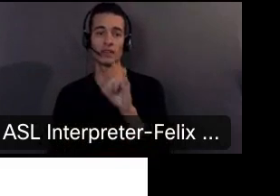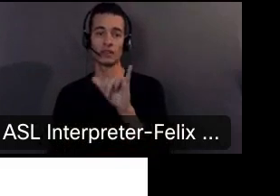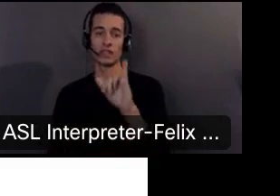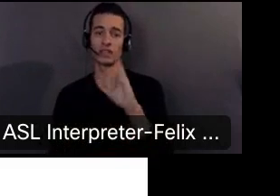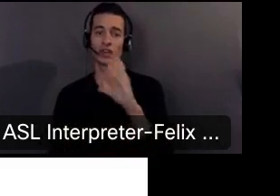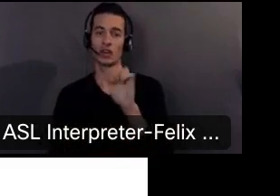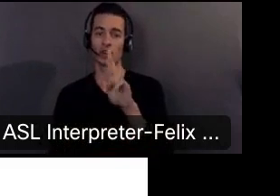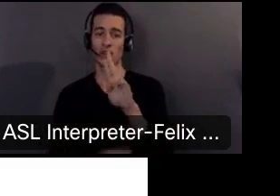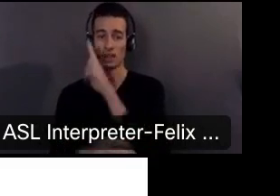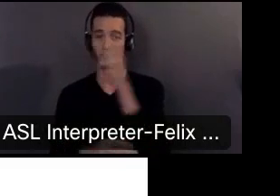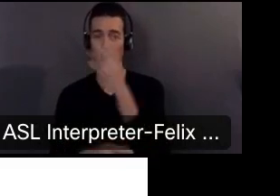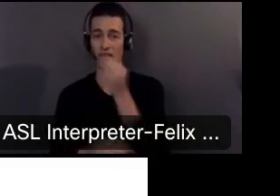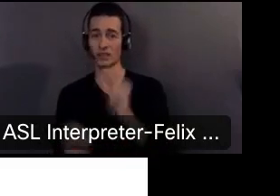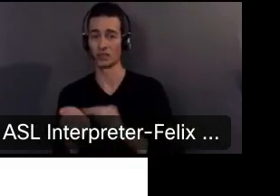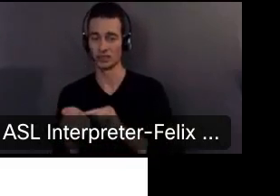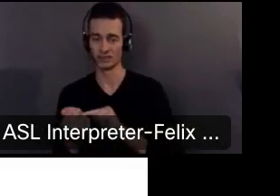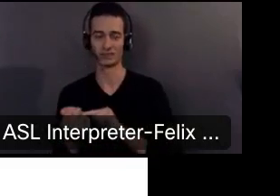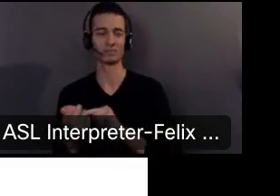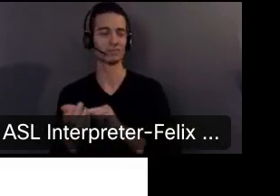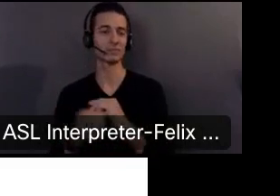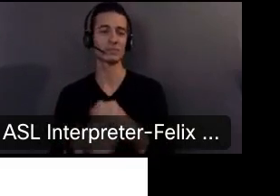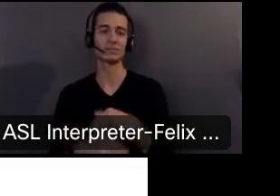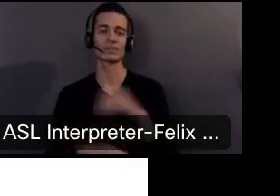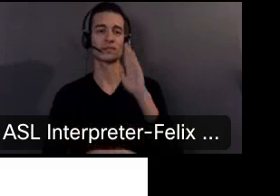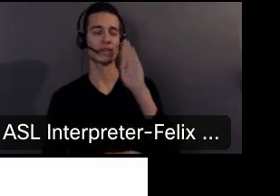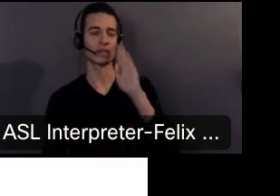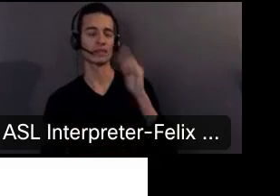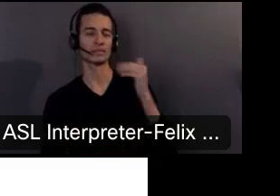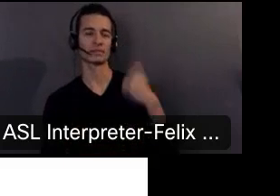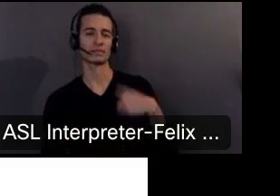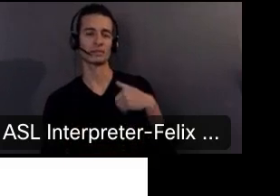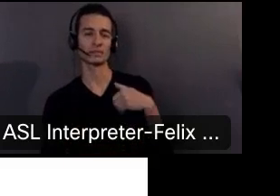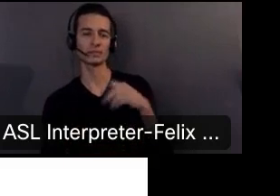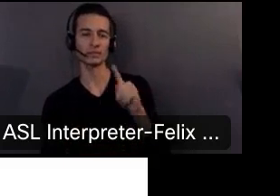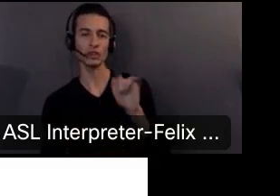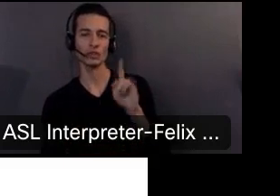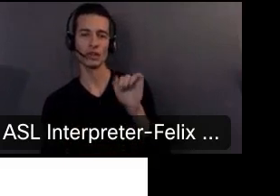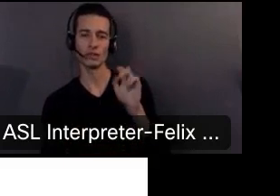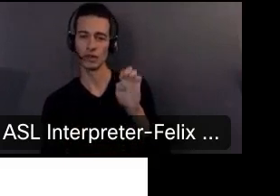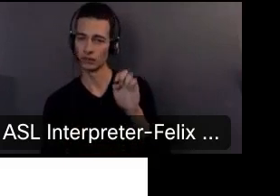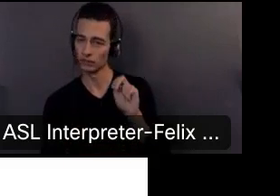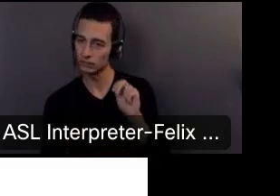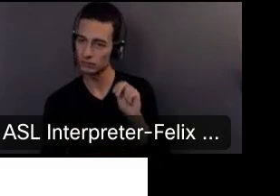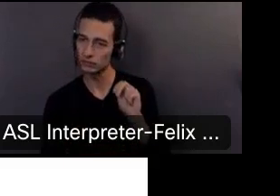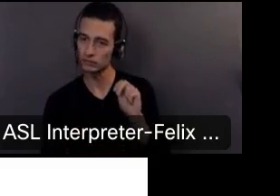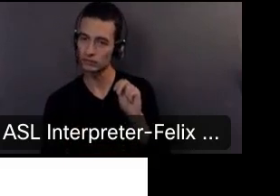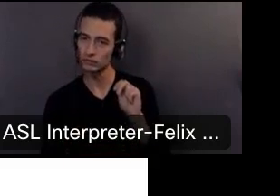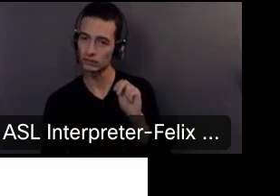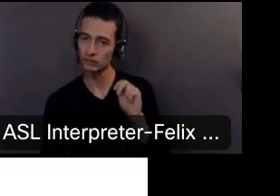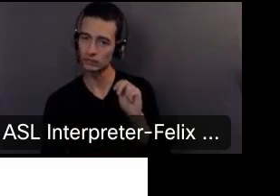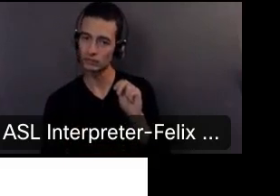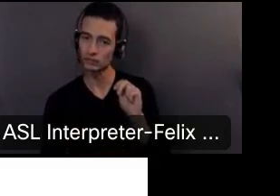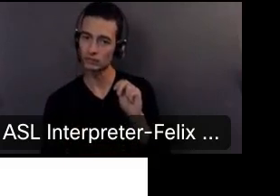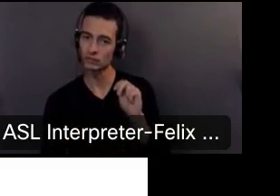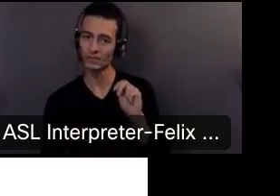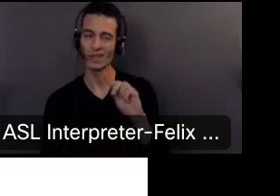Good evening everybody I'm talking about Butler filling in for the short 1 of them was showing him. Couldn't be here tonight. Um, we have to attend to a personal matter.